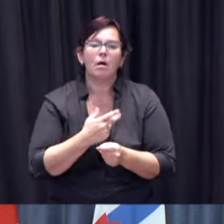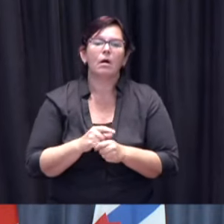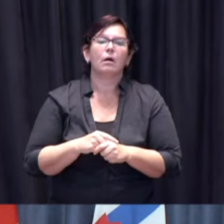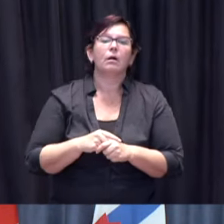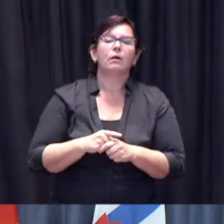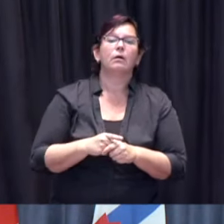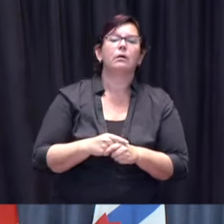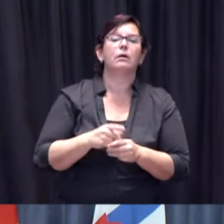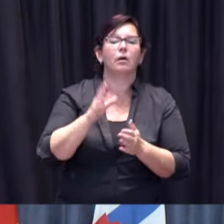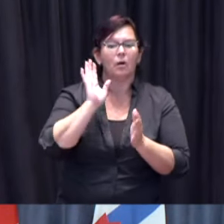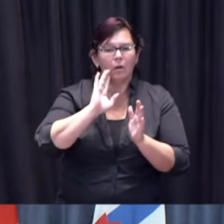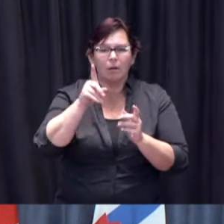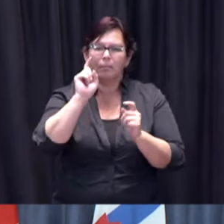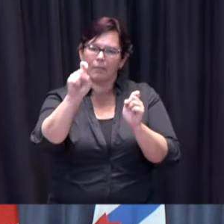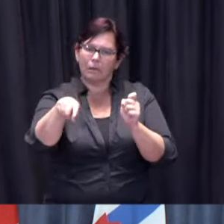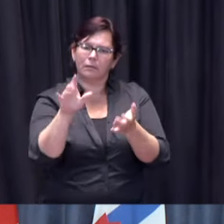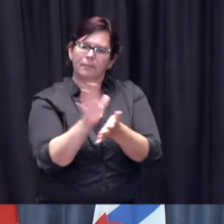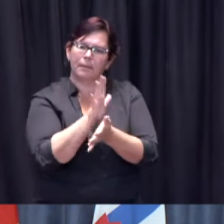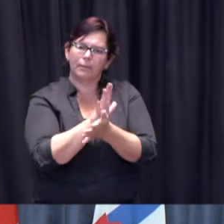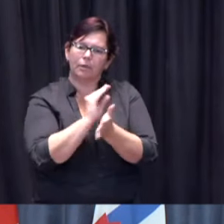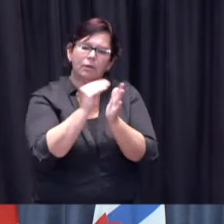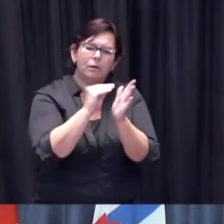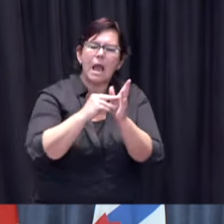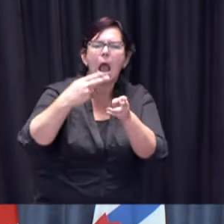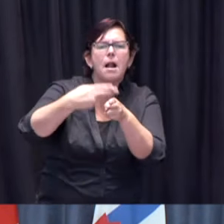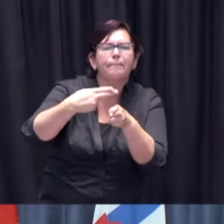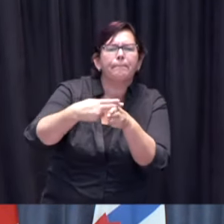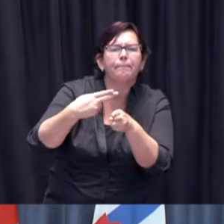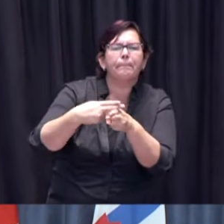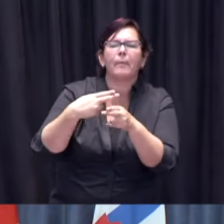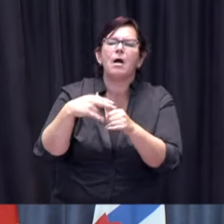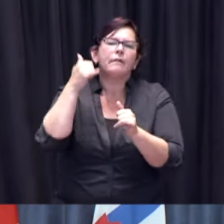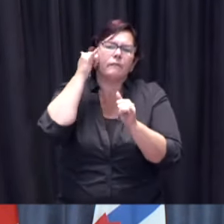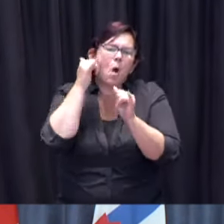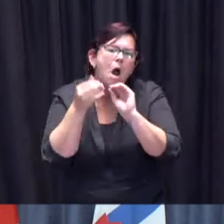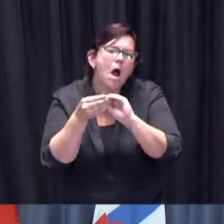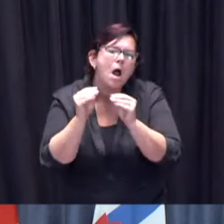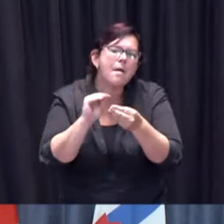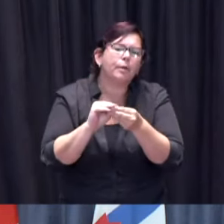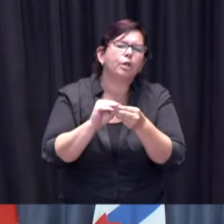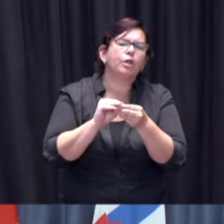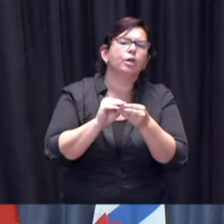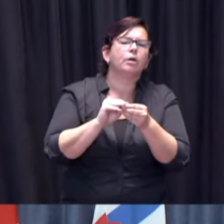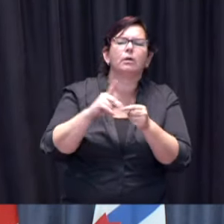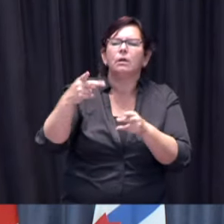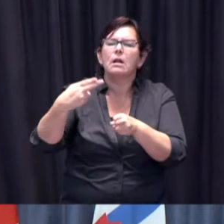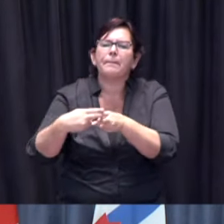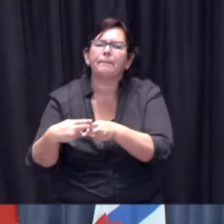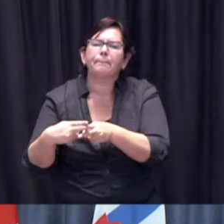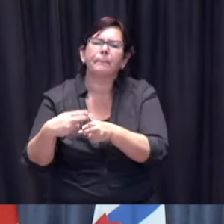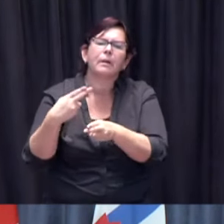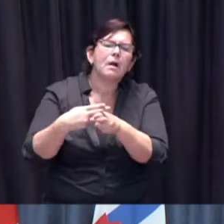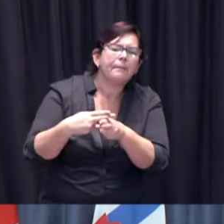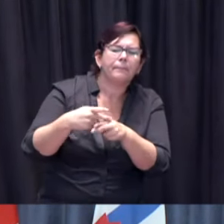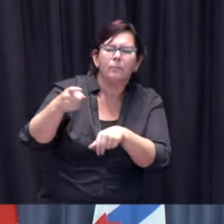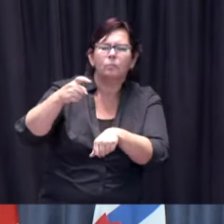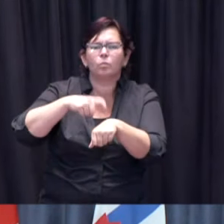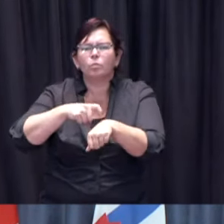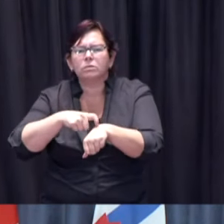information for one person, minimum, in each party along with the date, the check in and checkout times, and the table number.